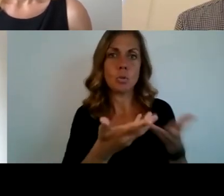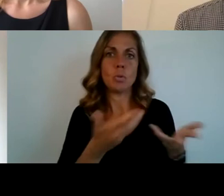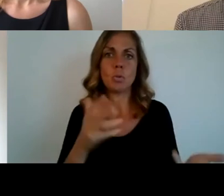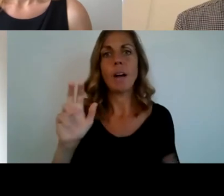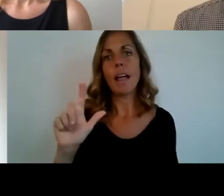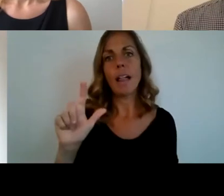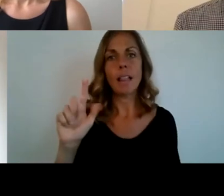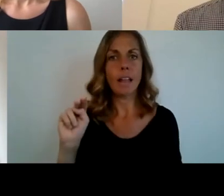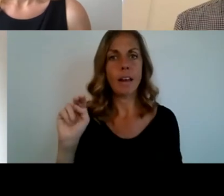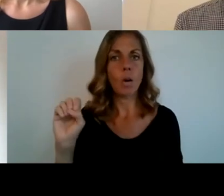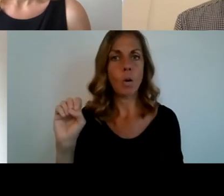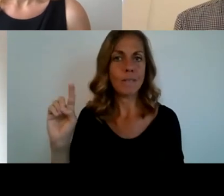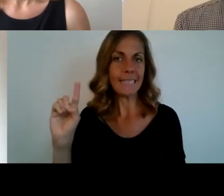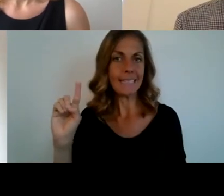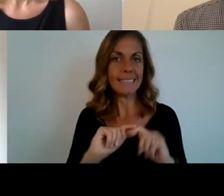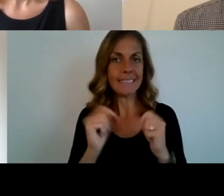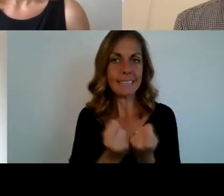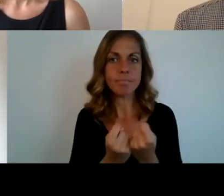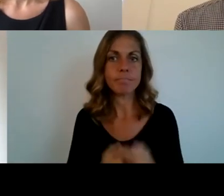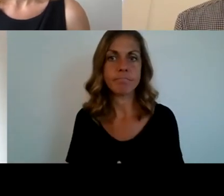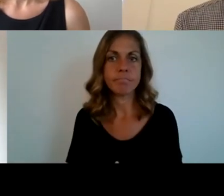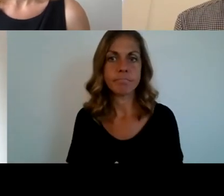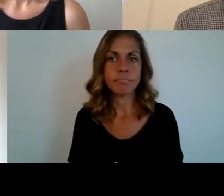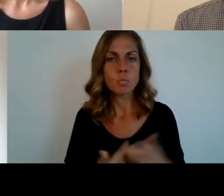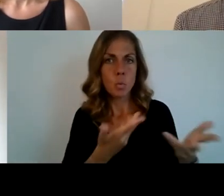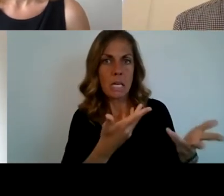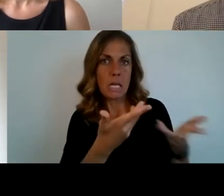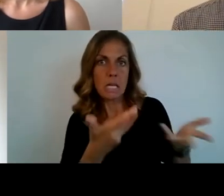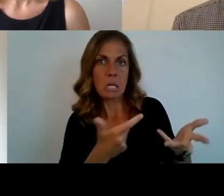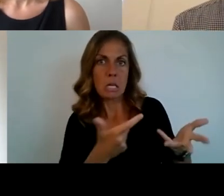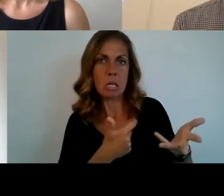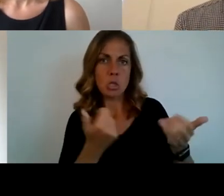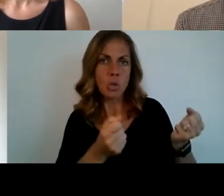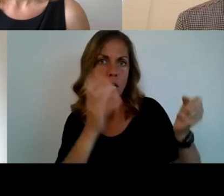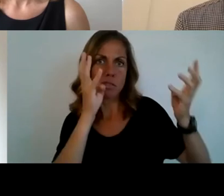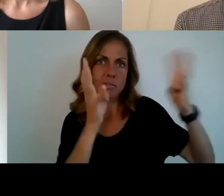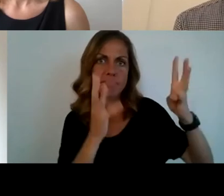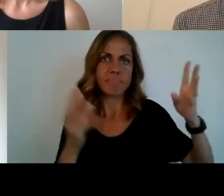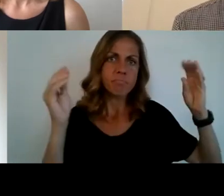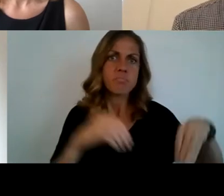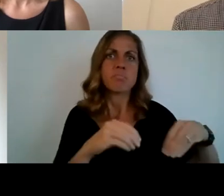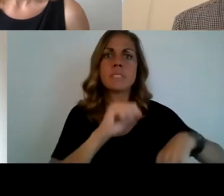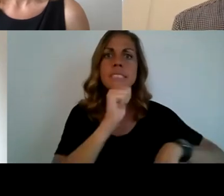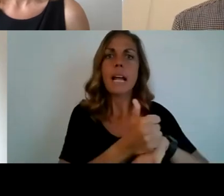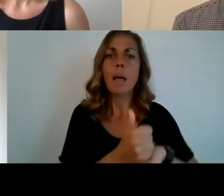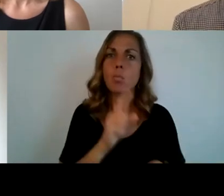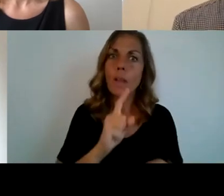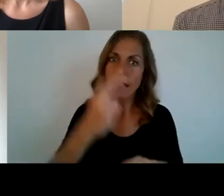to put together a very, you know, intentional workshop for our hiring managers on how to